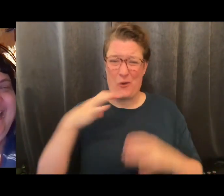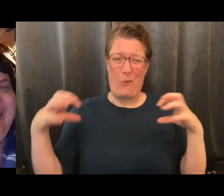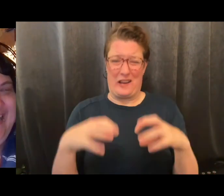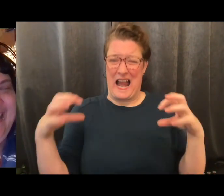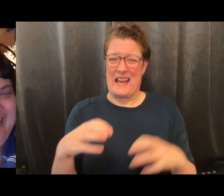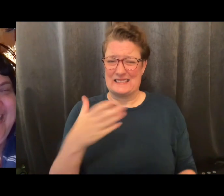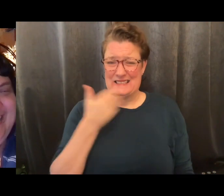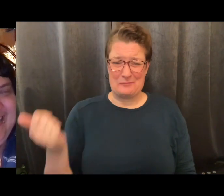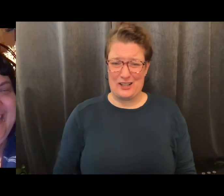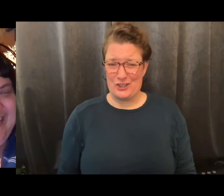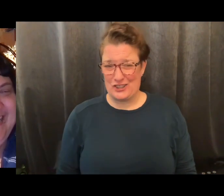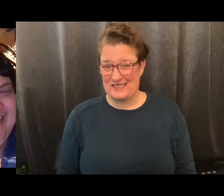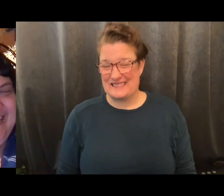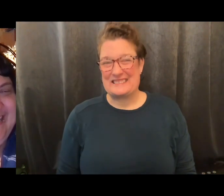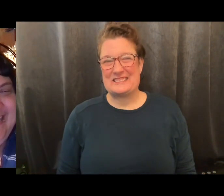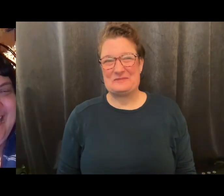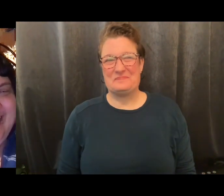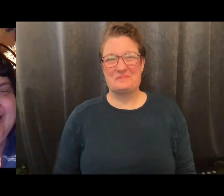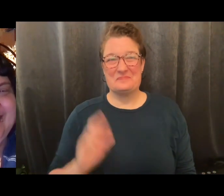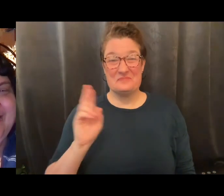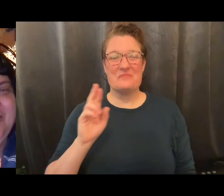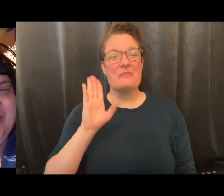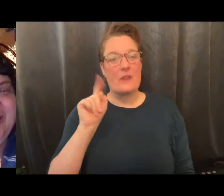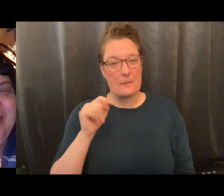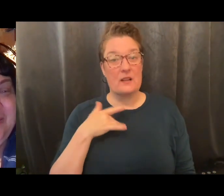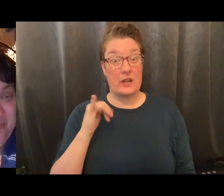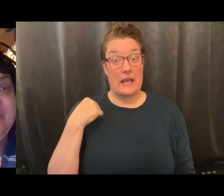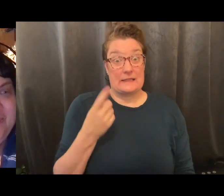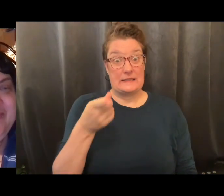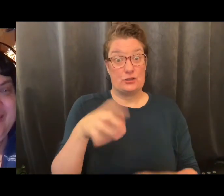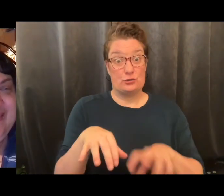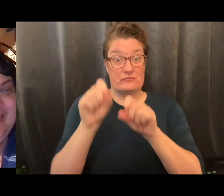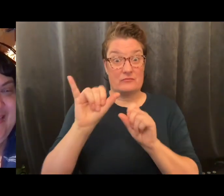Rebekah: But I, I feel like since you've stepped into that role, that Jewish, JVP,